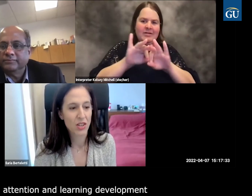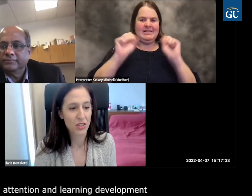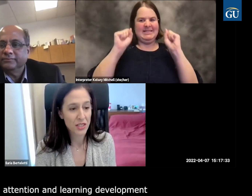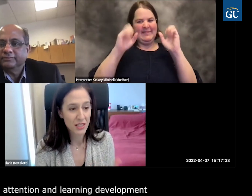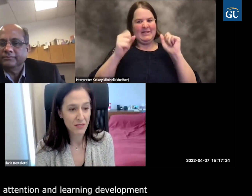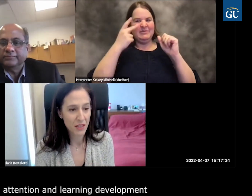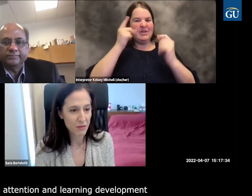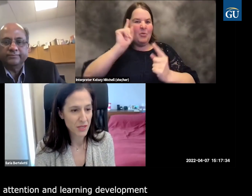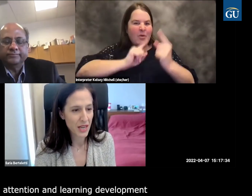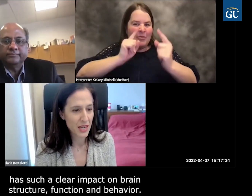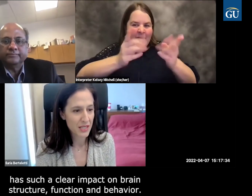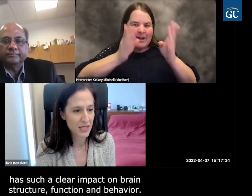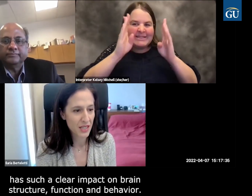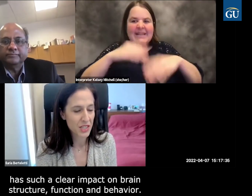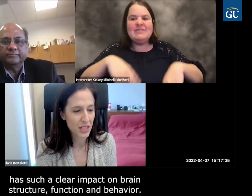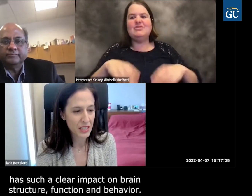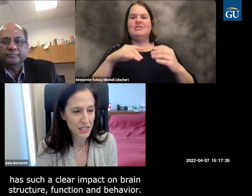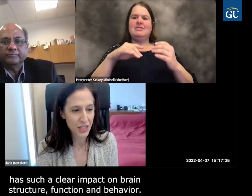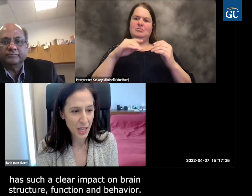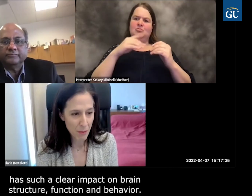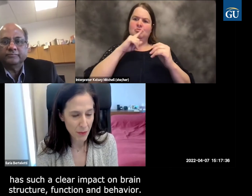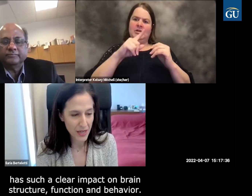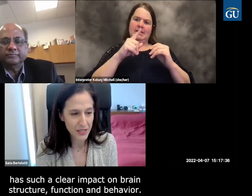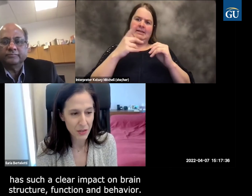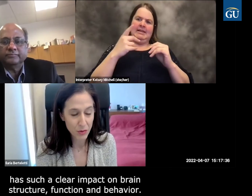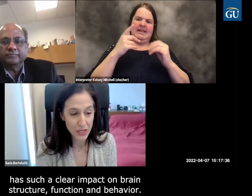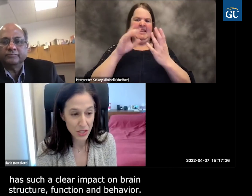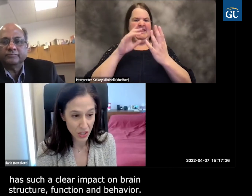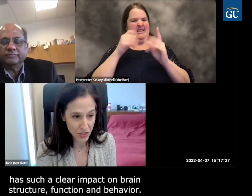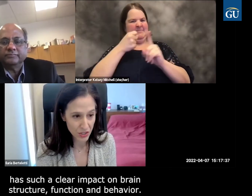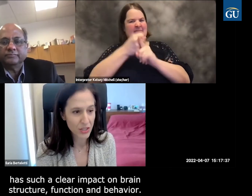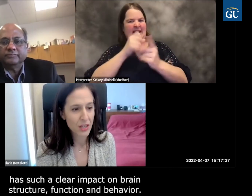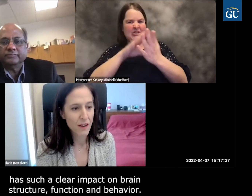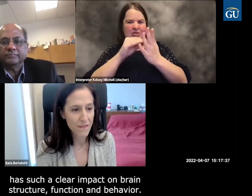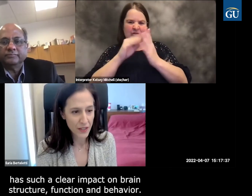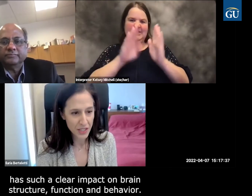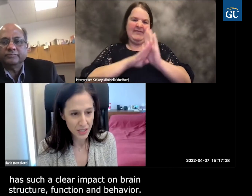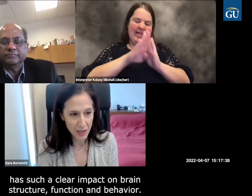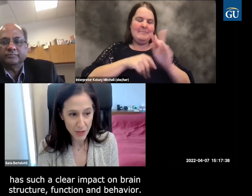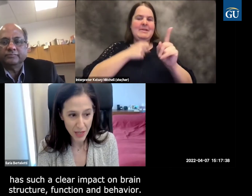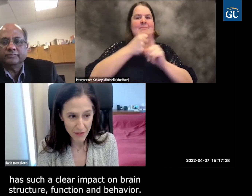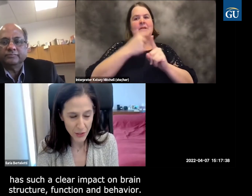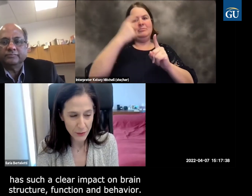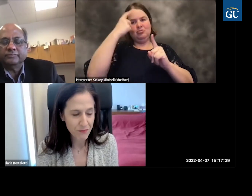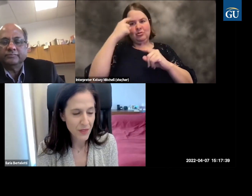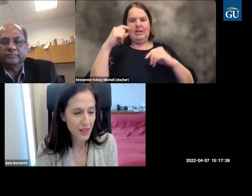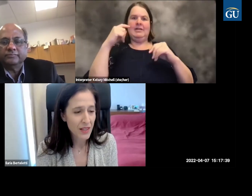learning development has such a clear impact on brain structure function and